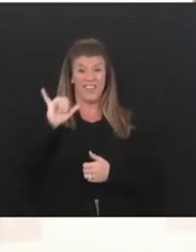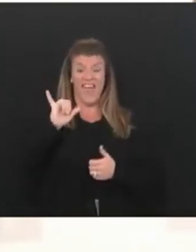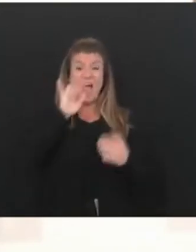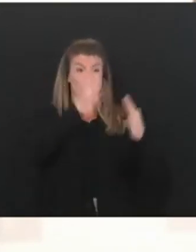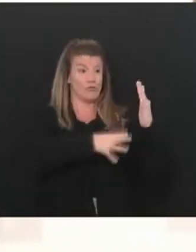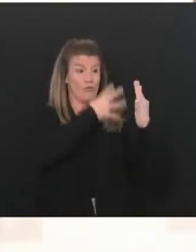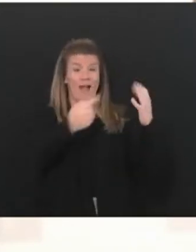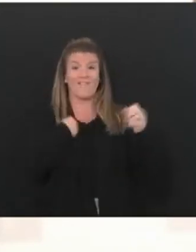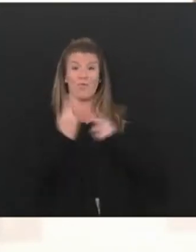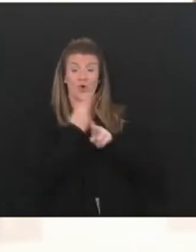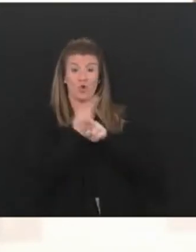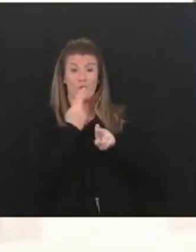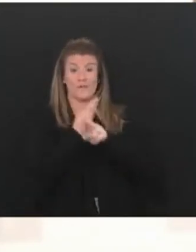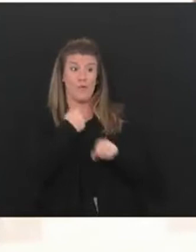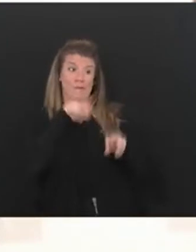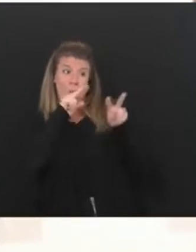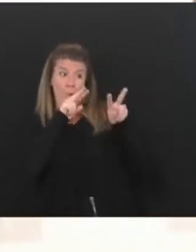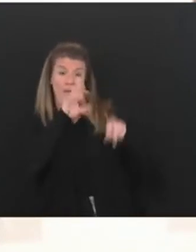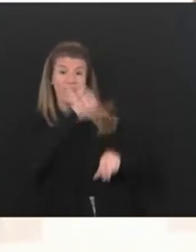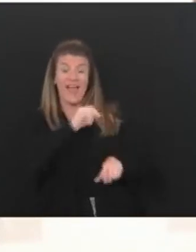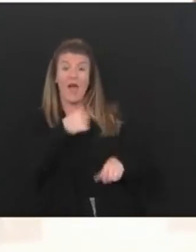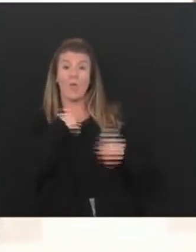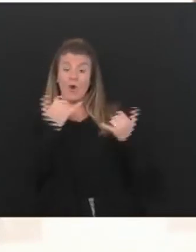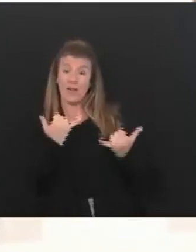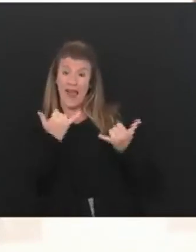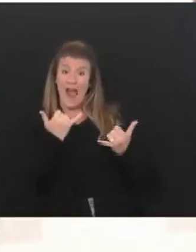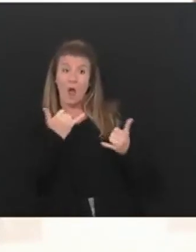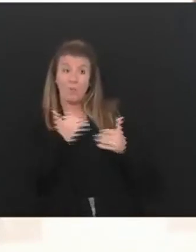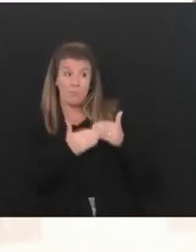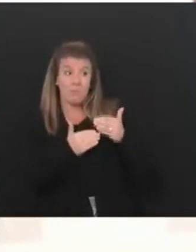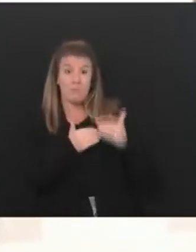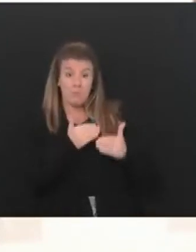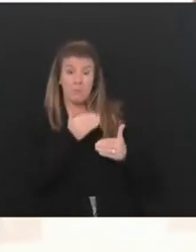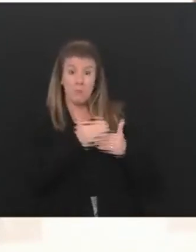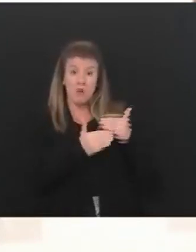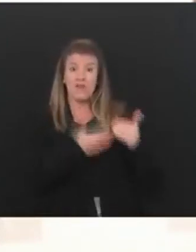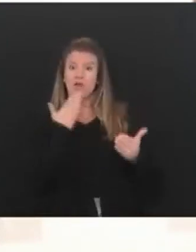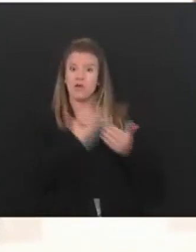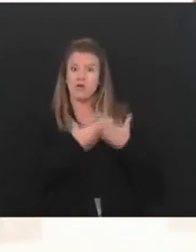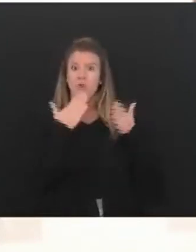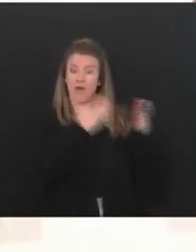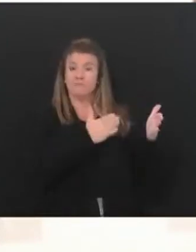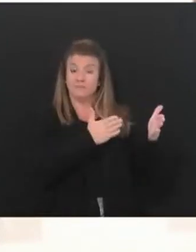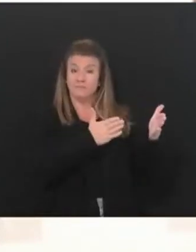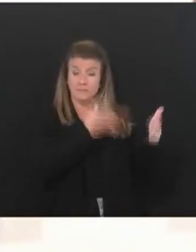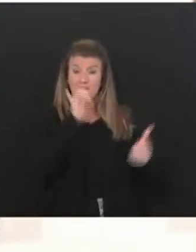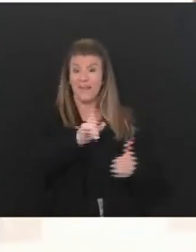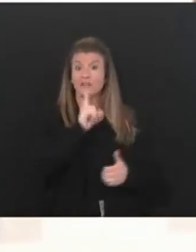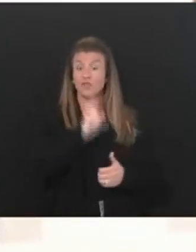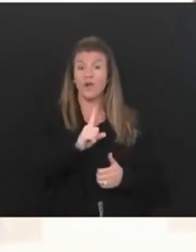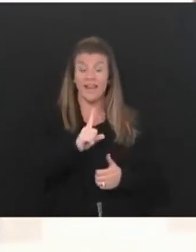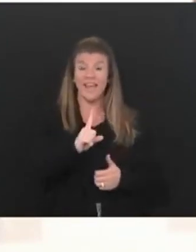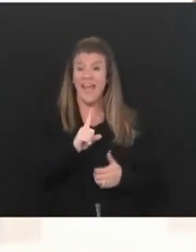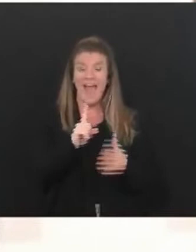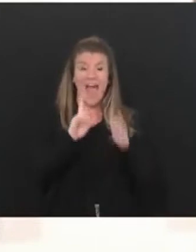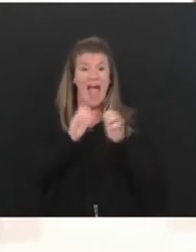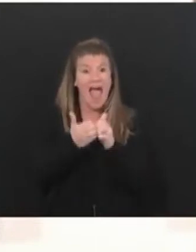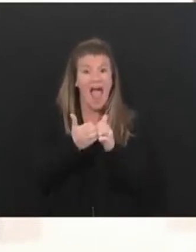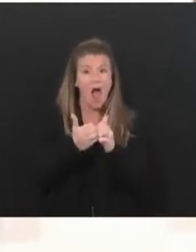PROJECTION DATA THAT WE HAVE FROM THE UNIVERSITY OF WASHINGTON, AND WE ARE MOVING